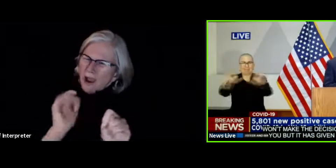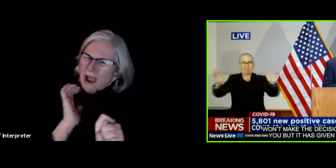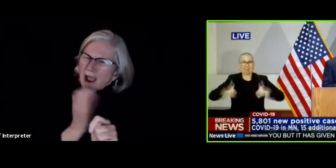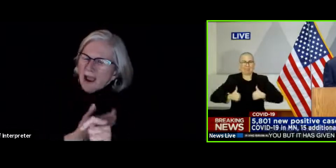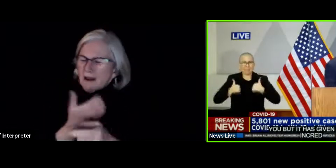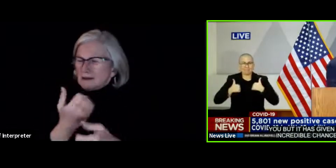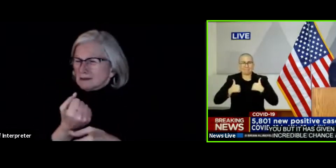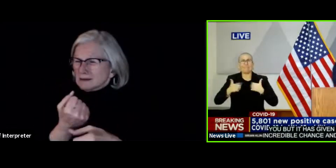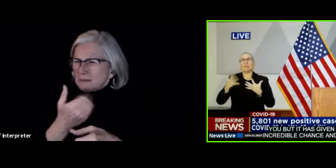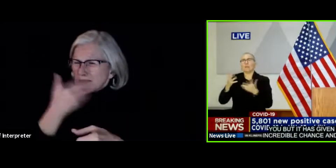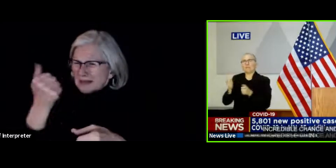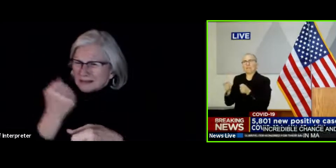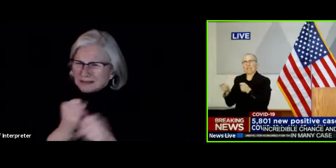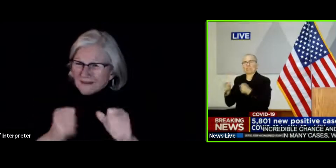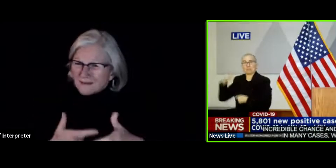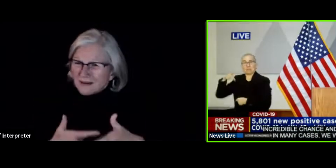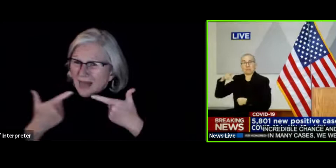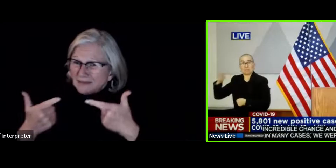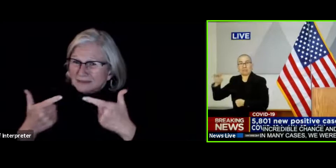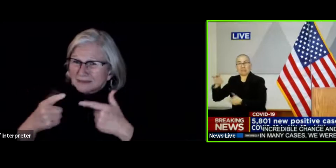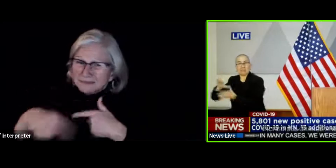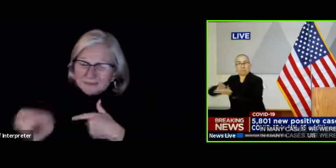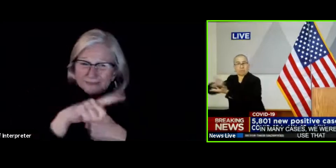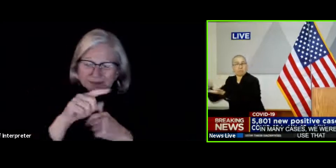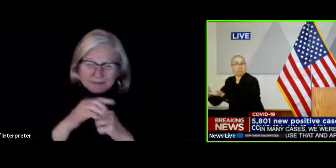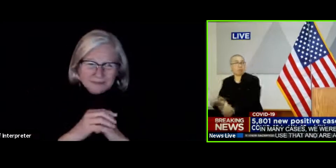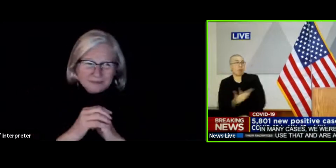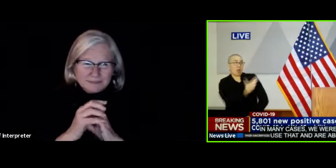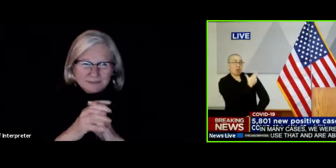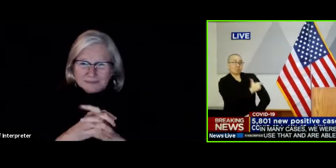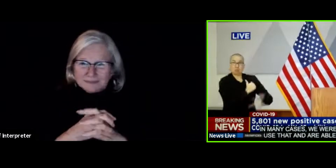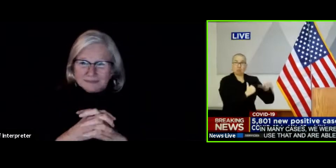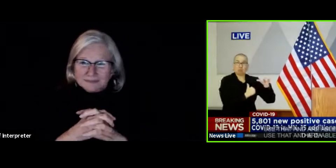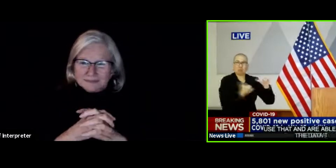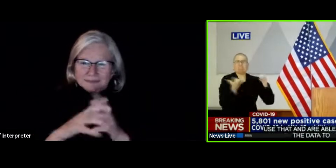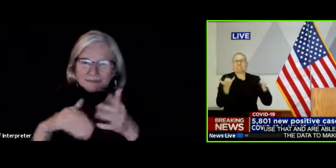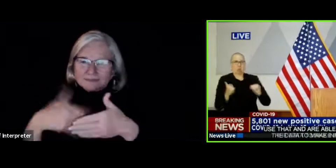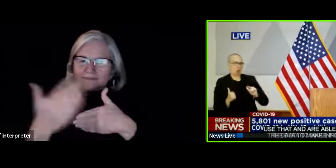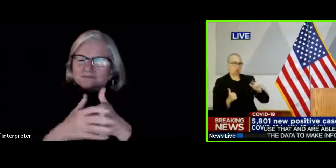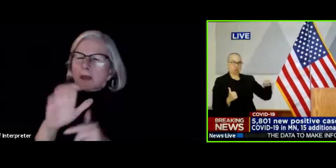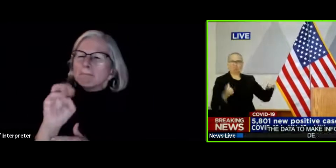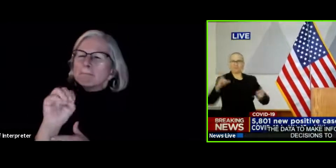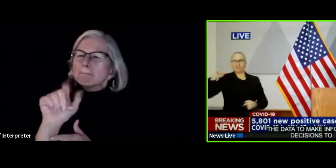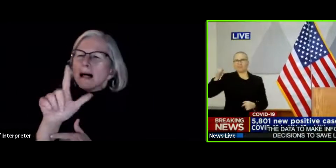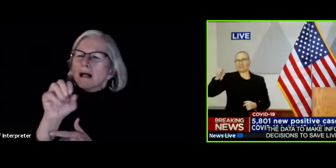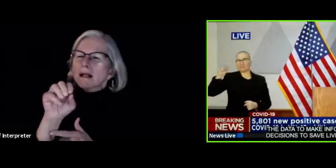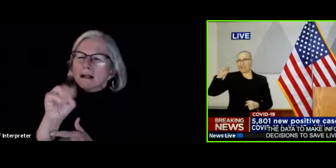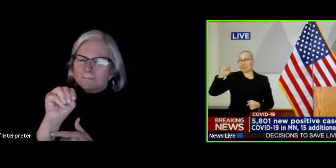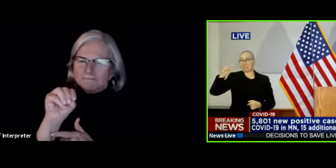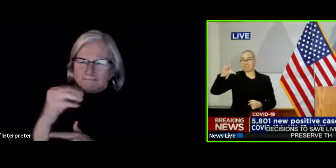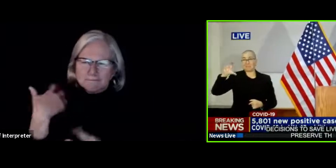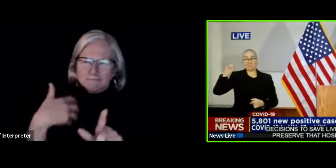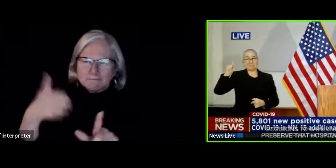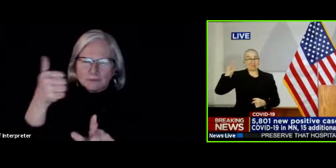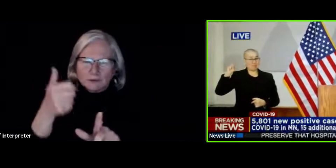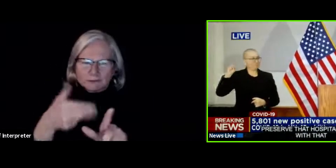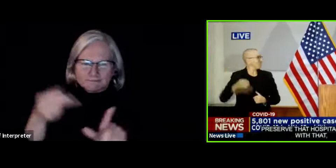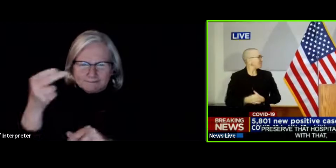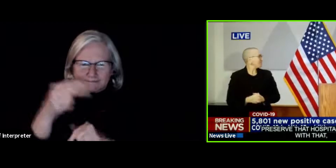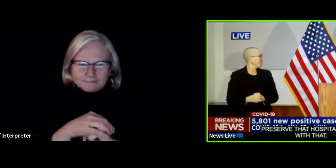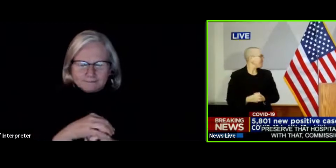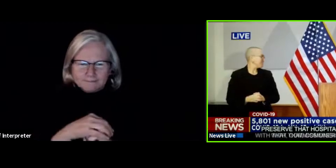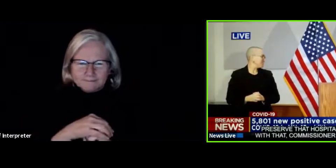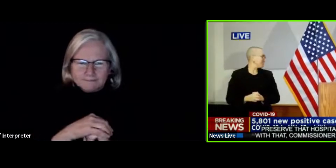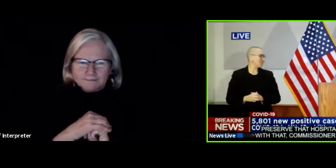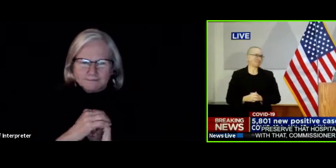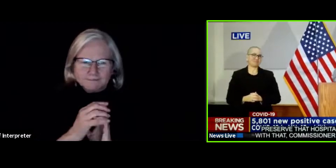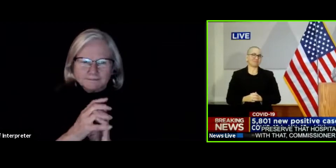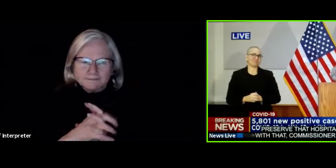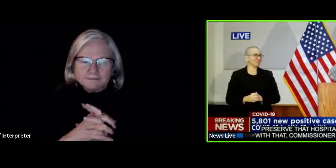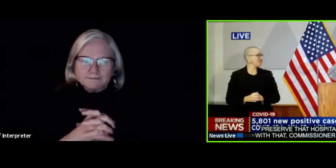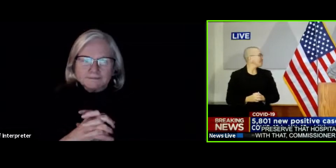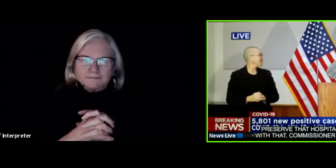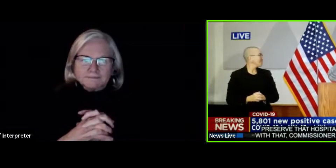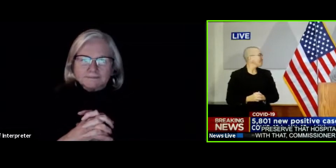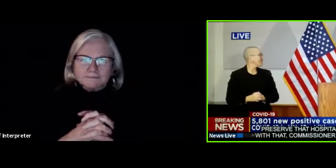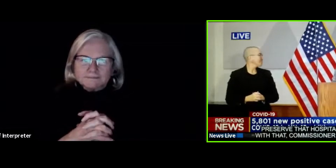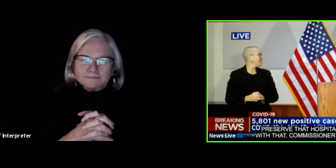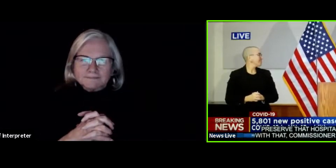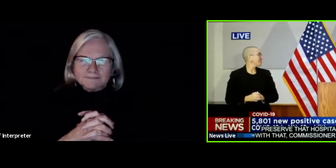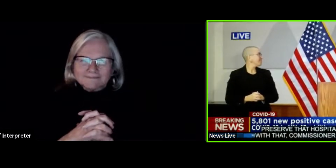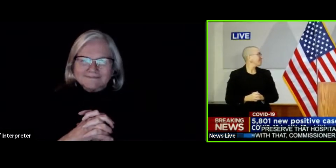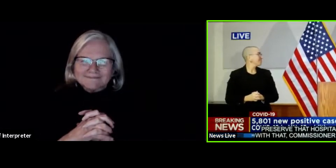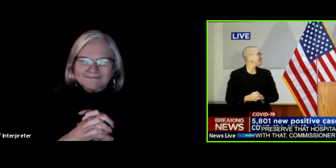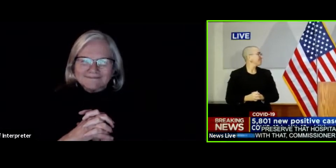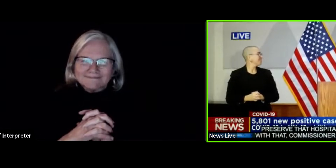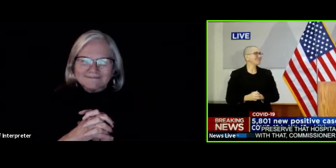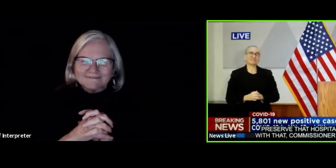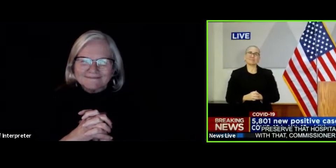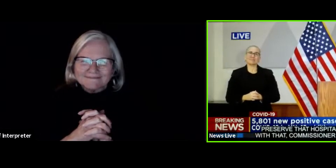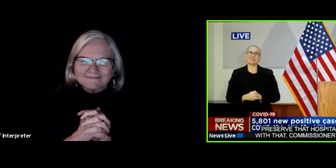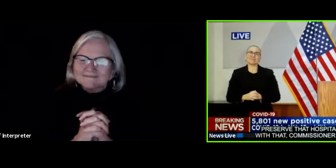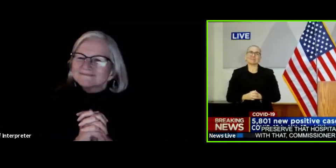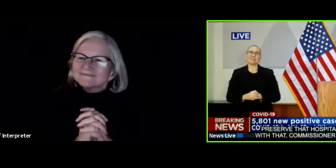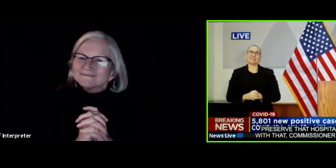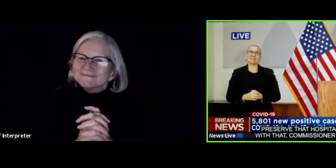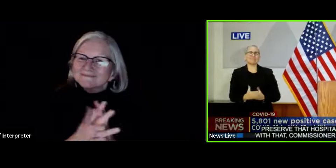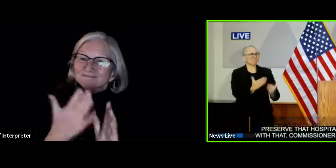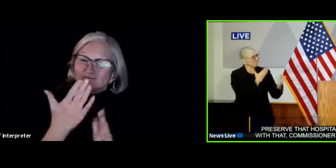MALCOLM. ≫ WELL, THANK YOU, GOVERNOR. GOOD AFTERNOON,